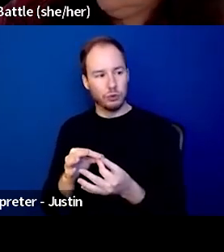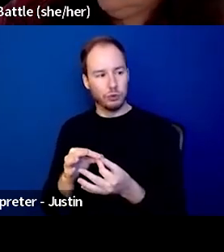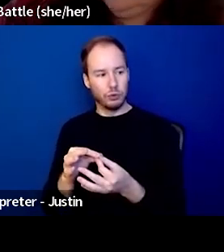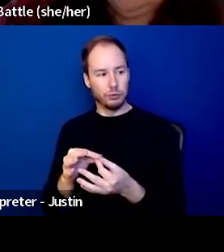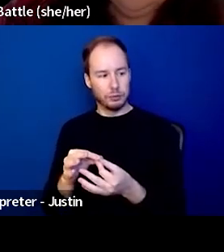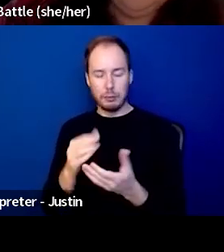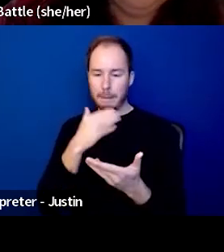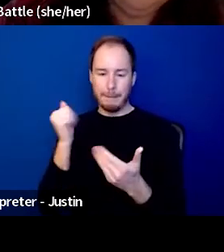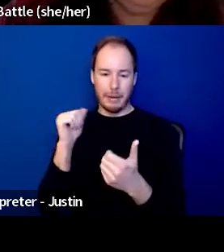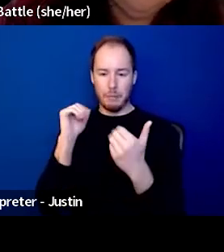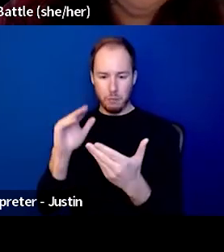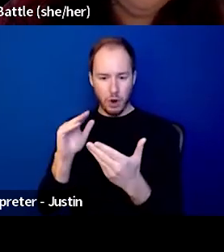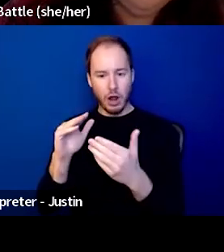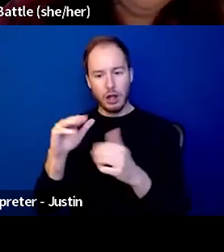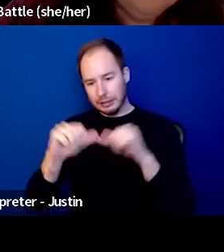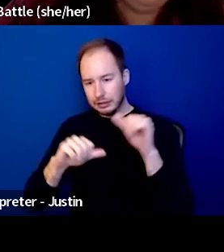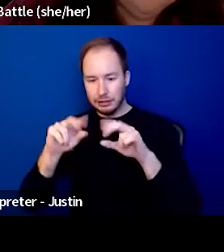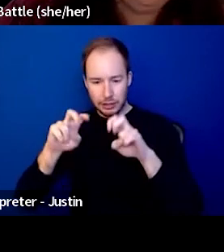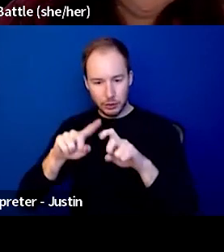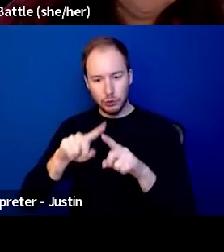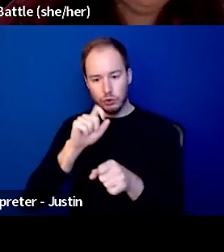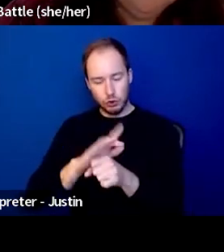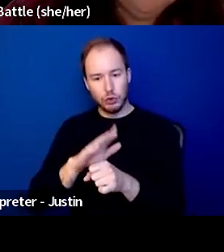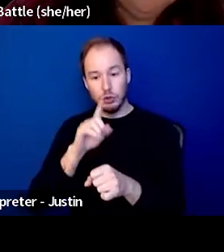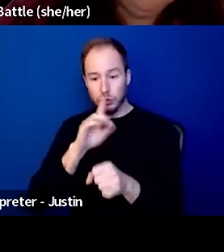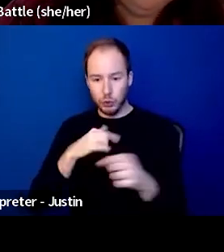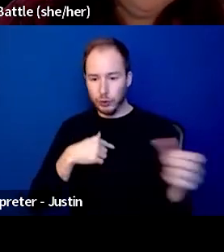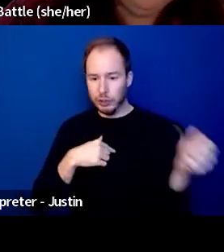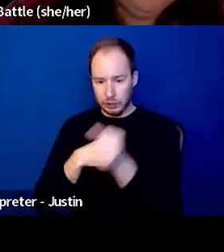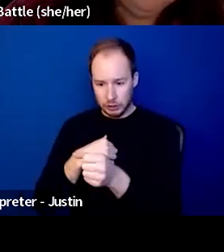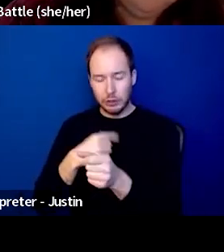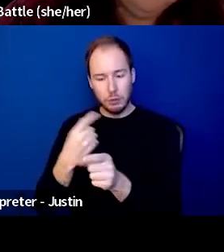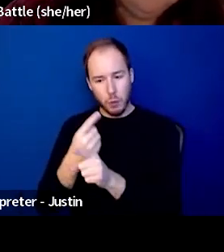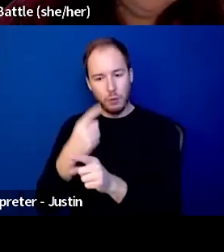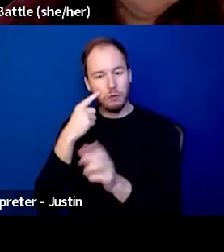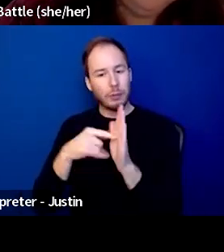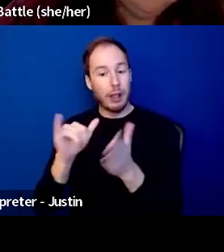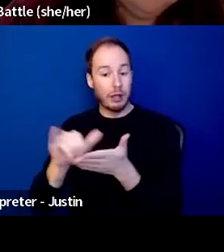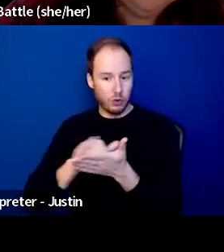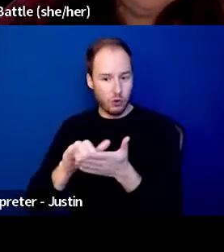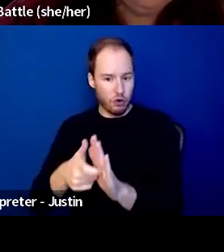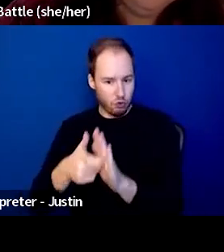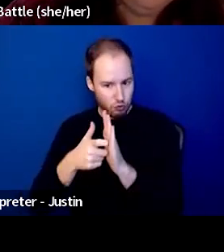best practice assessment guidelines. So states such as New York can identify and hold providers to a common standard.